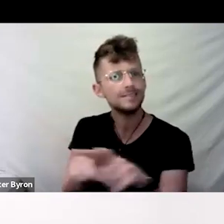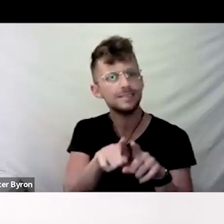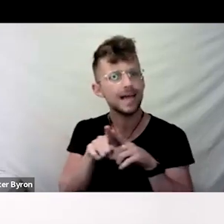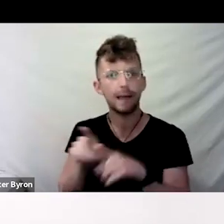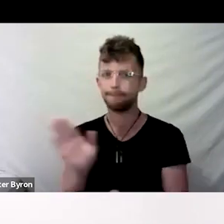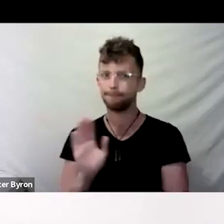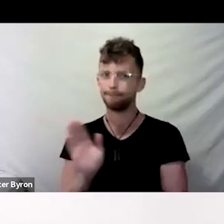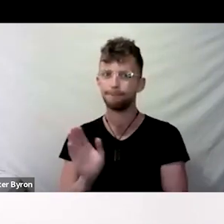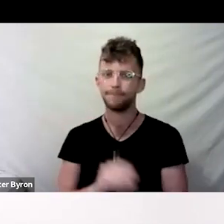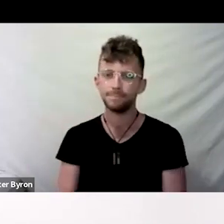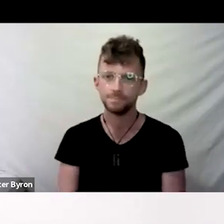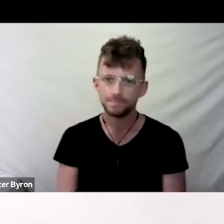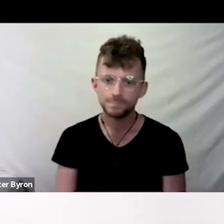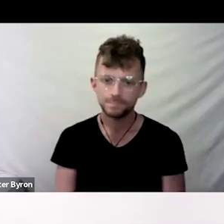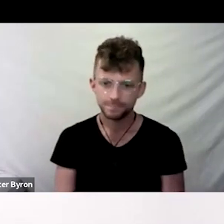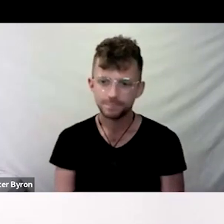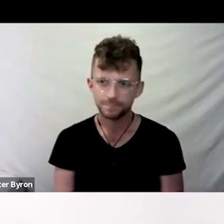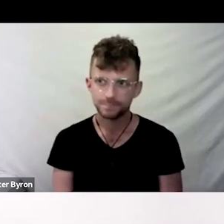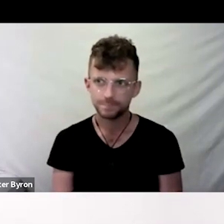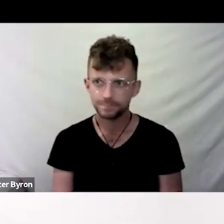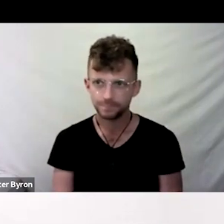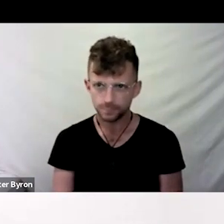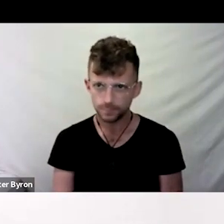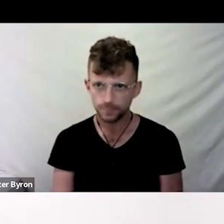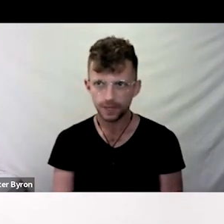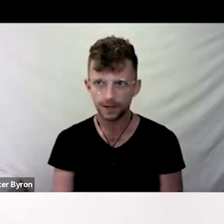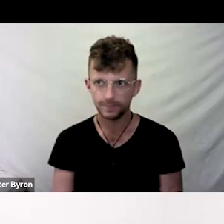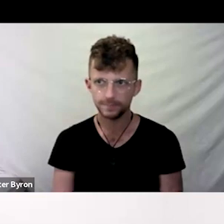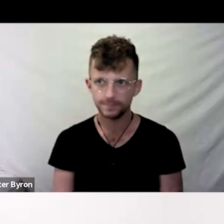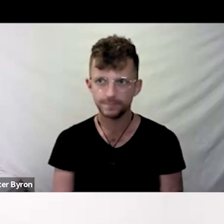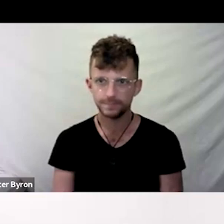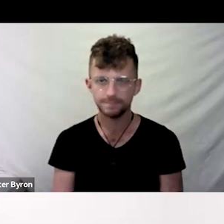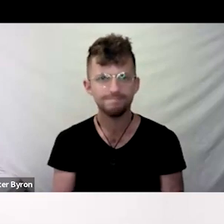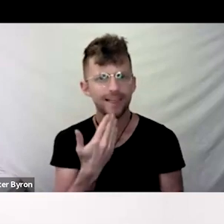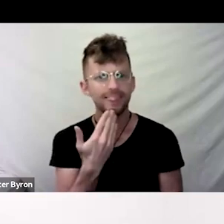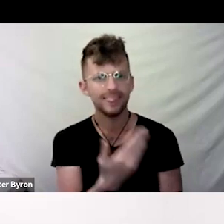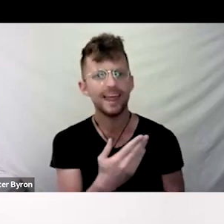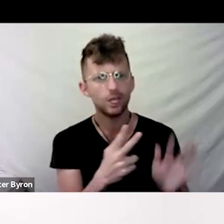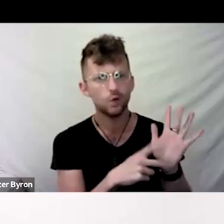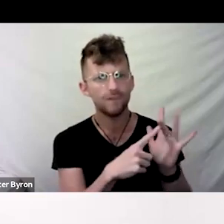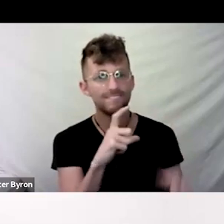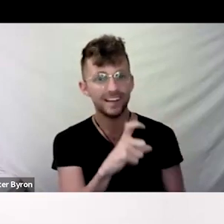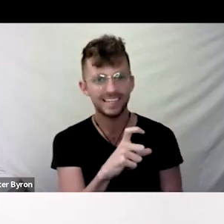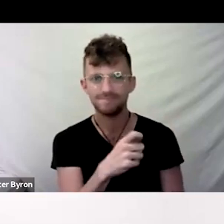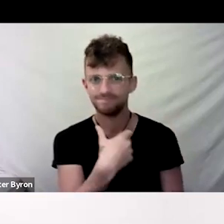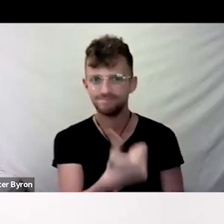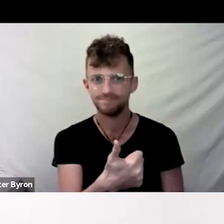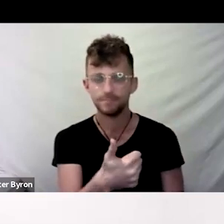So I know we have had - oh, sorry, Vic thank you for that. I know we have had, you know,